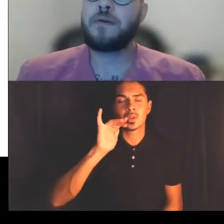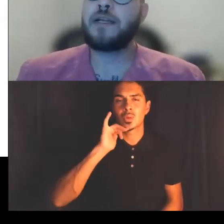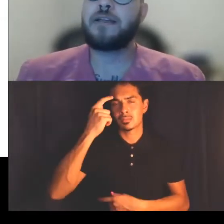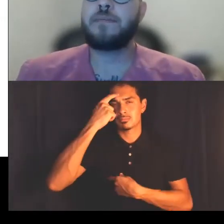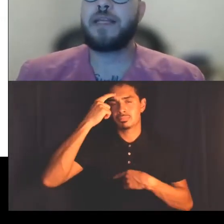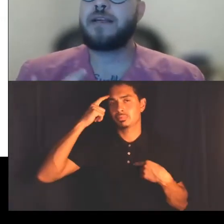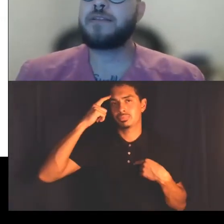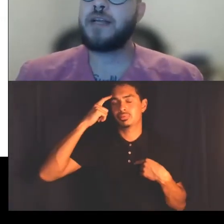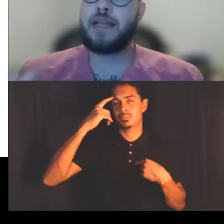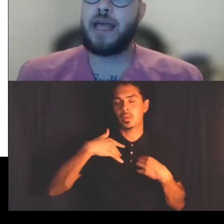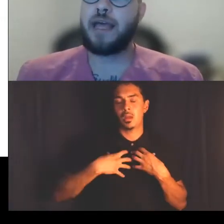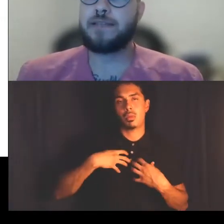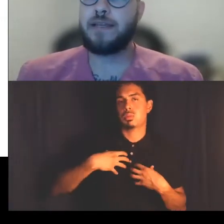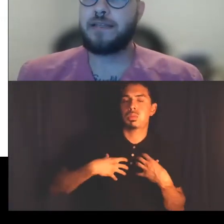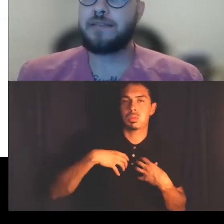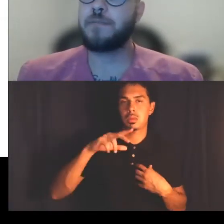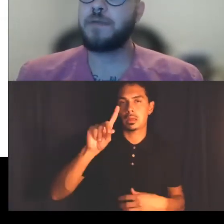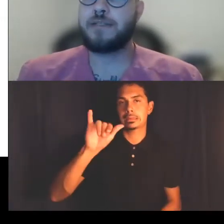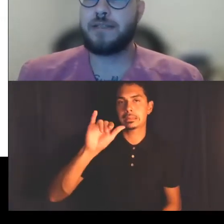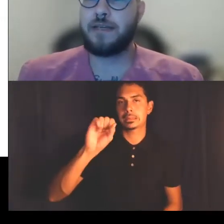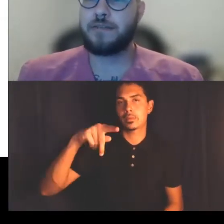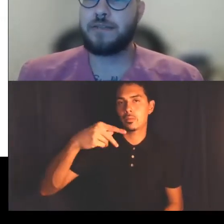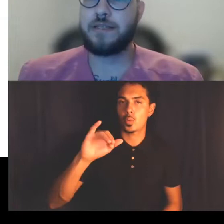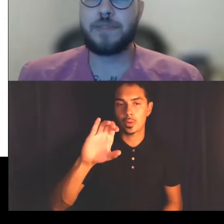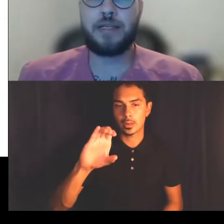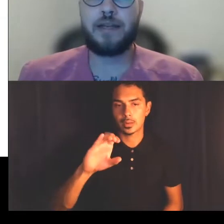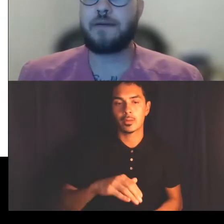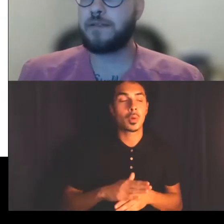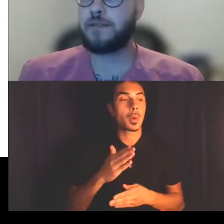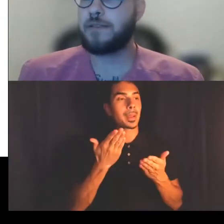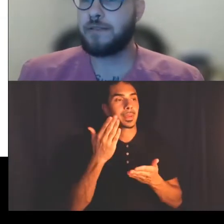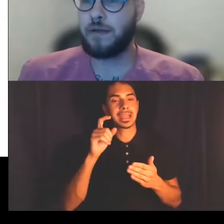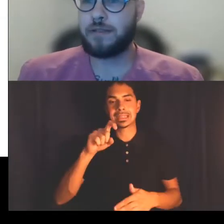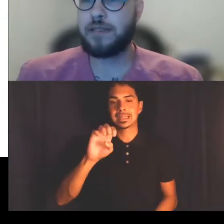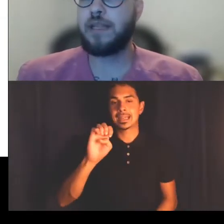or it could be they're trying to access emergency contraception after an assault,